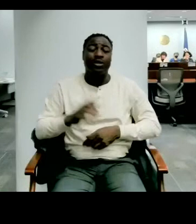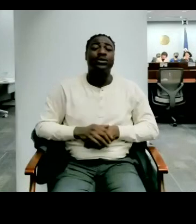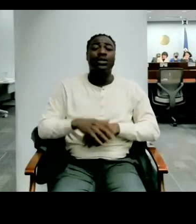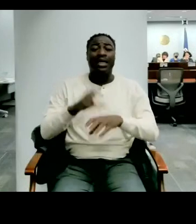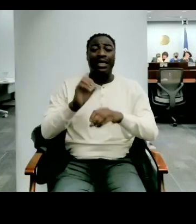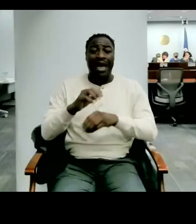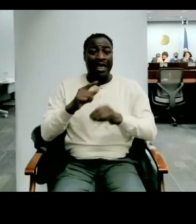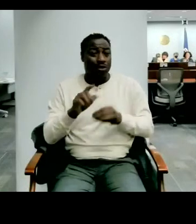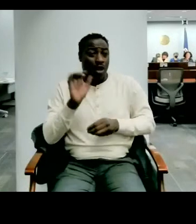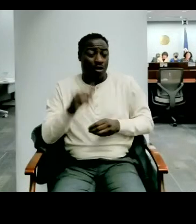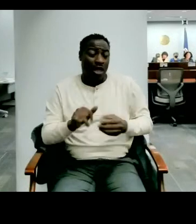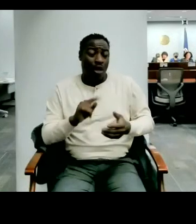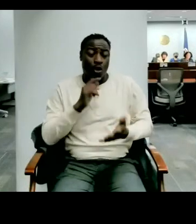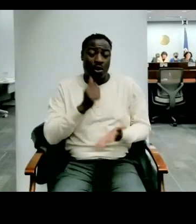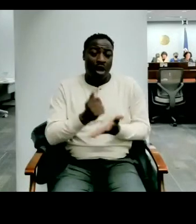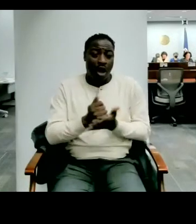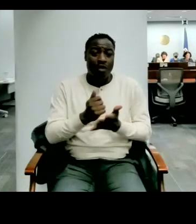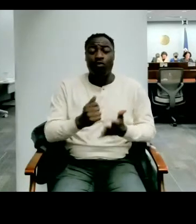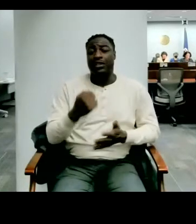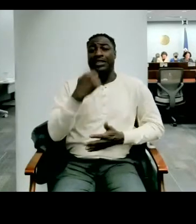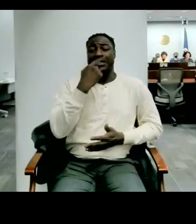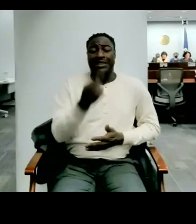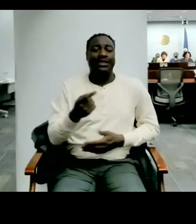us to give clients to.hands they need to do and not do.